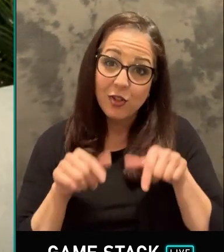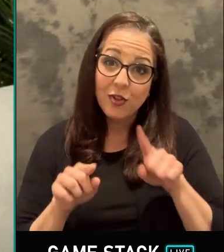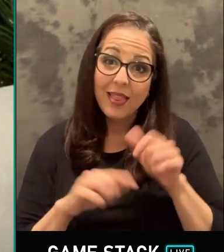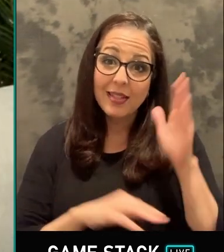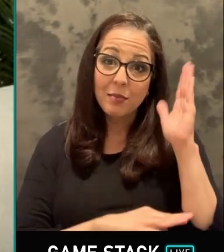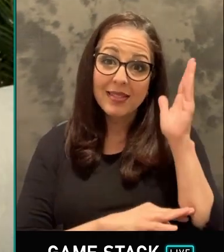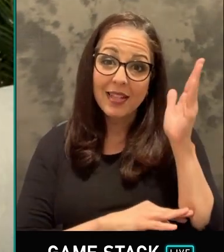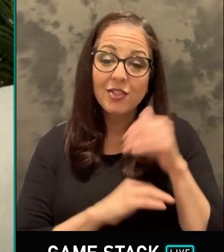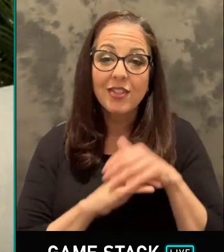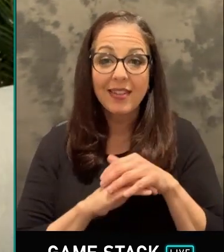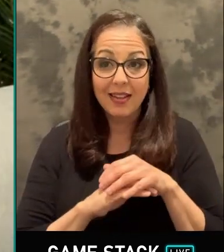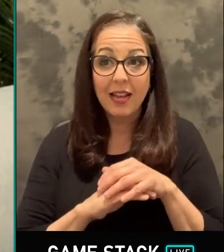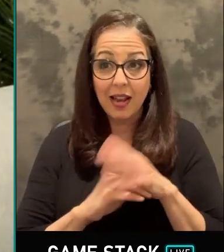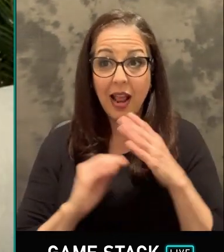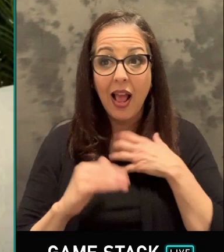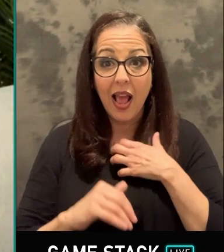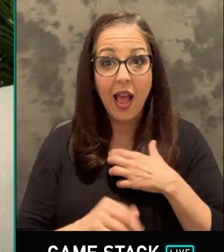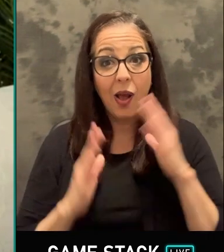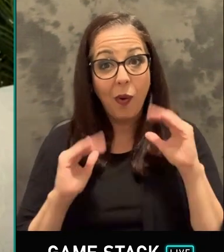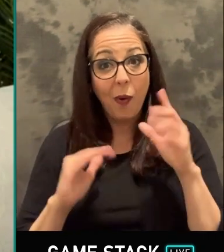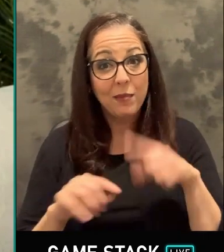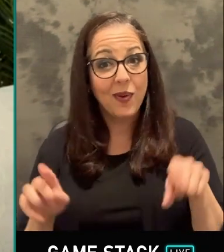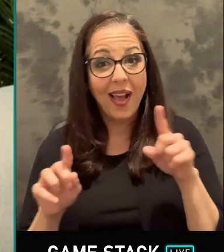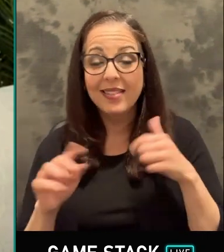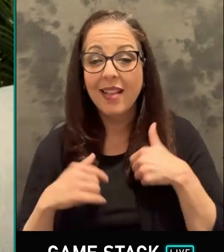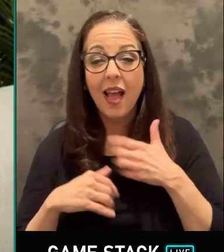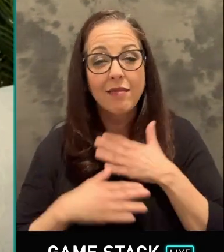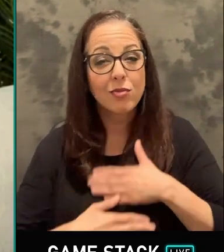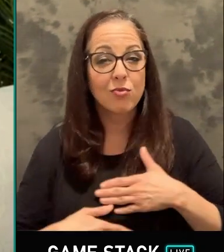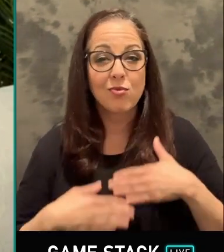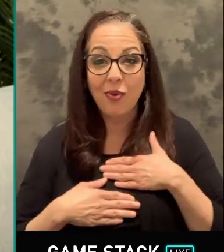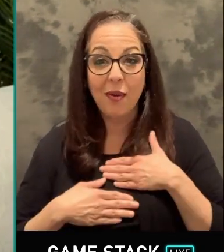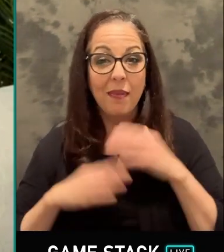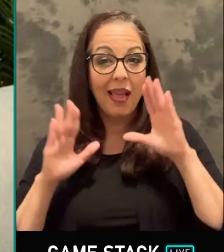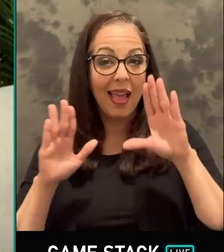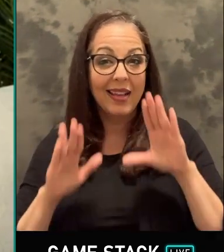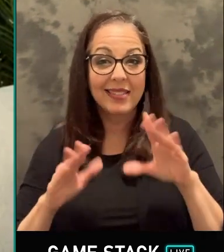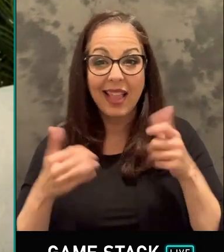and I wish you have an excellent Game Stack Live. Thank you very much.